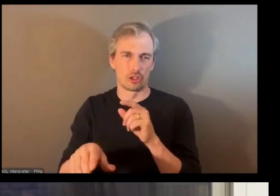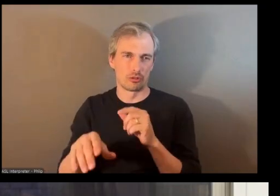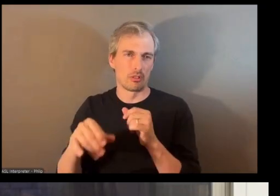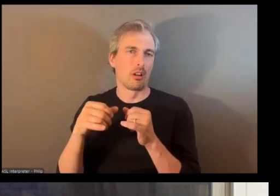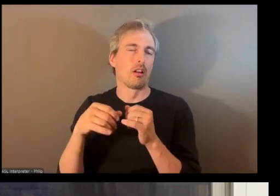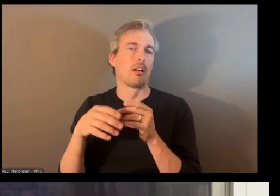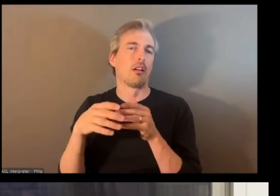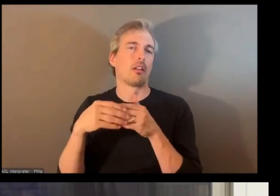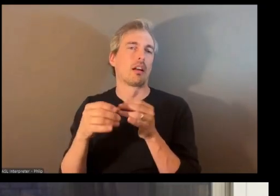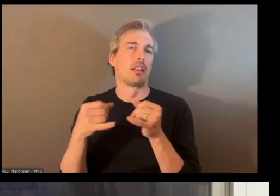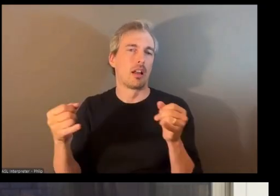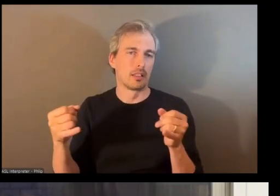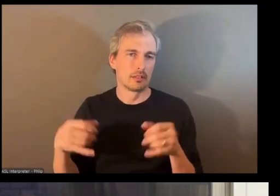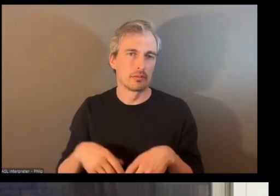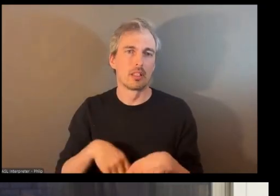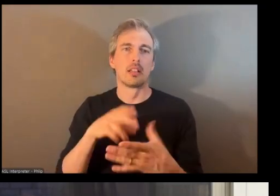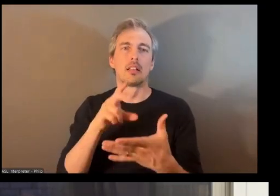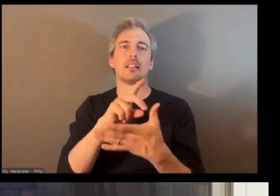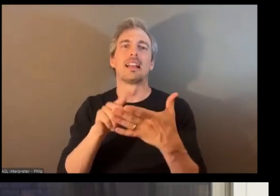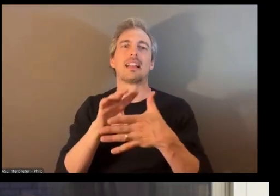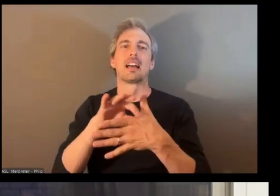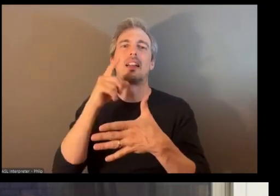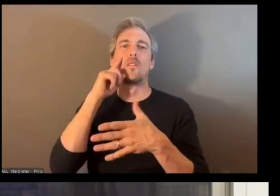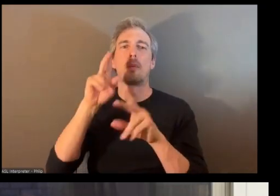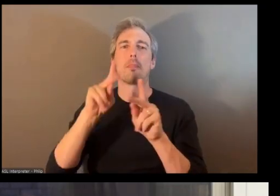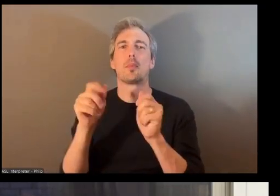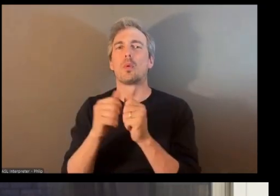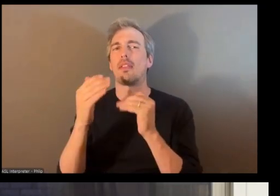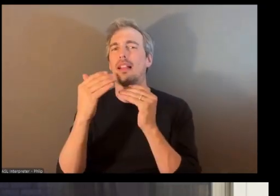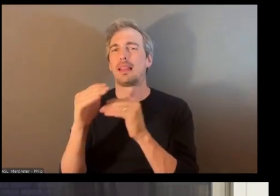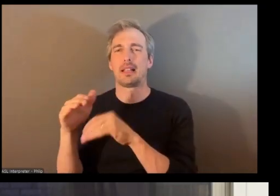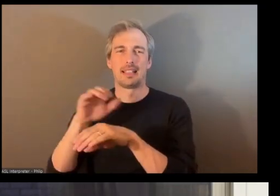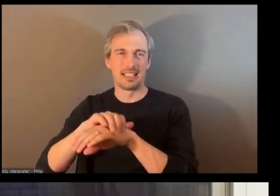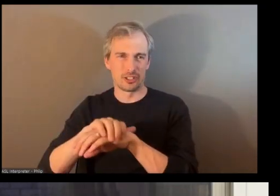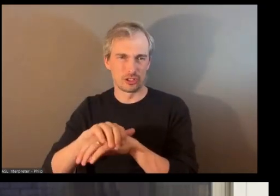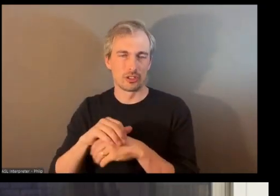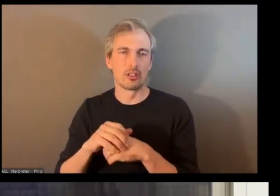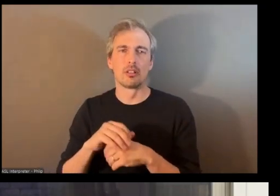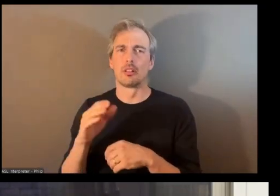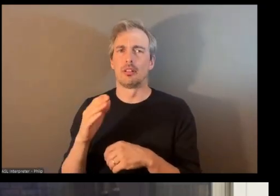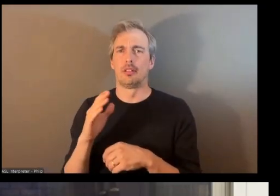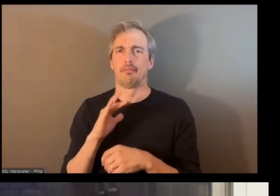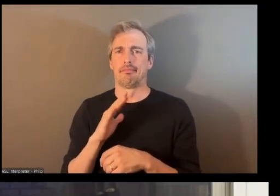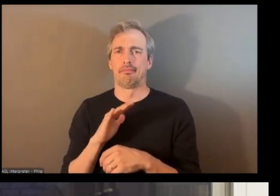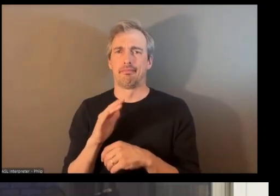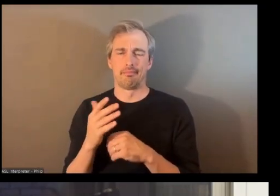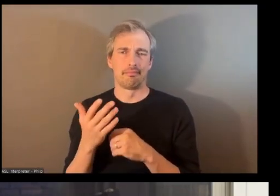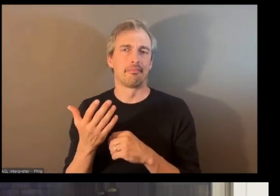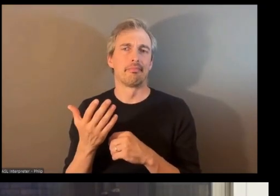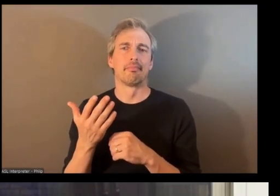a UK.gov design website. Which is amazing. Writing for an ESL Audience.